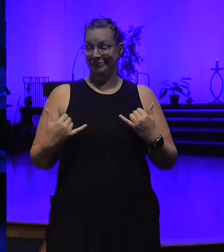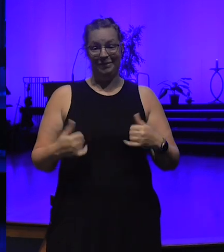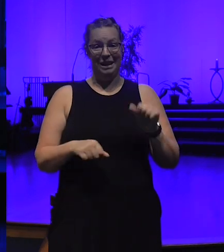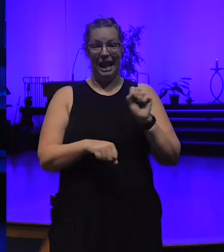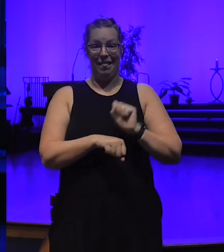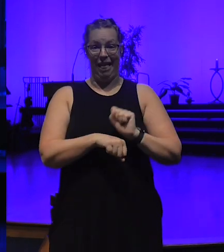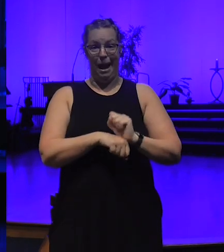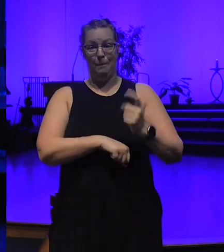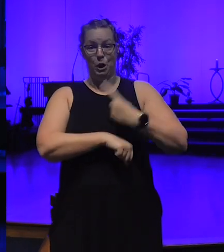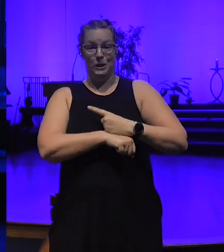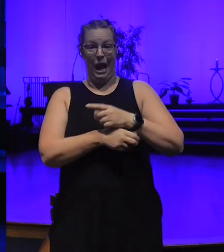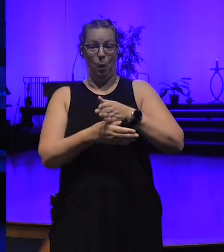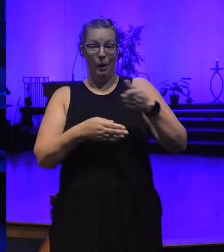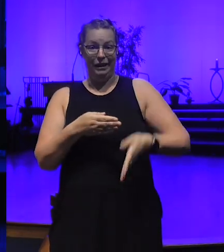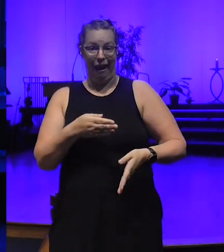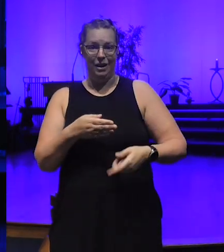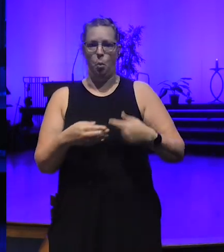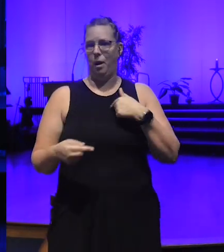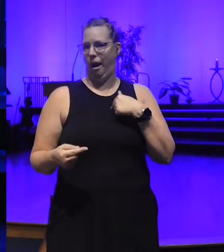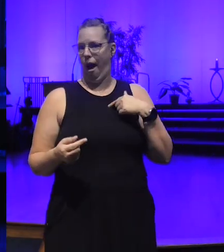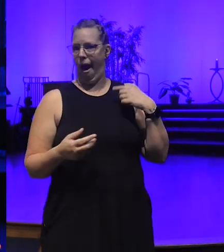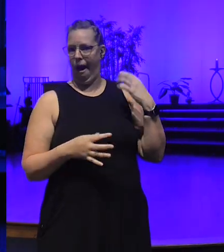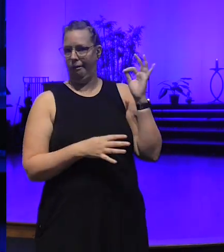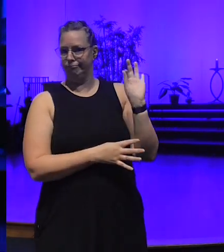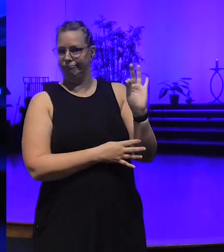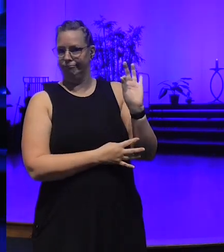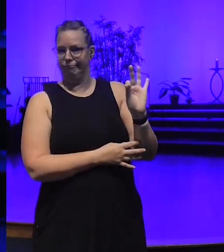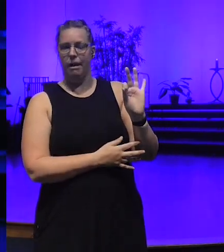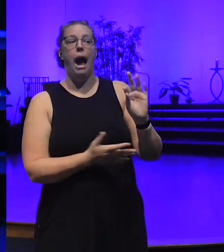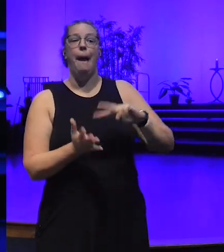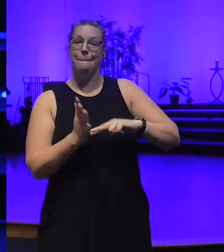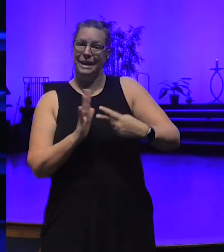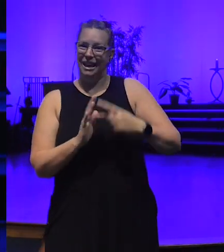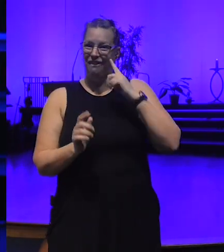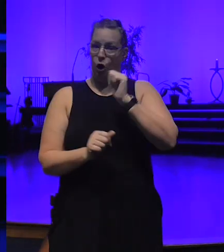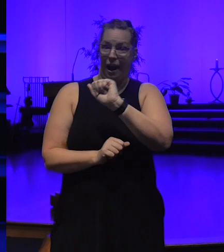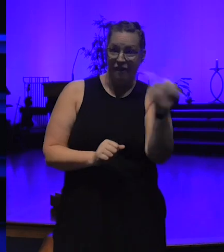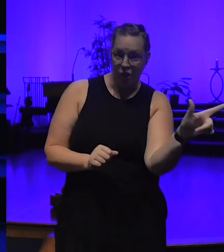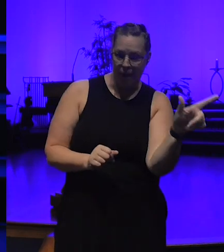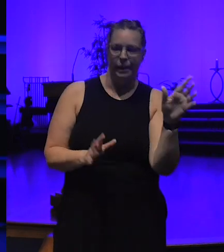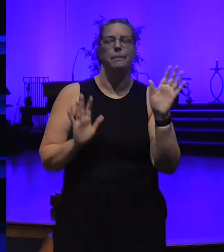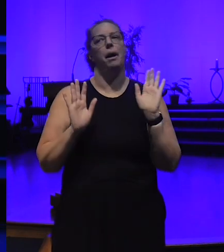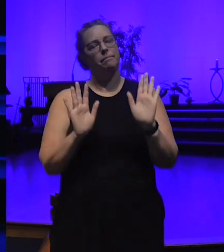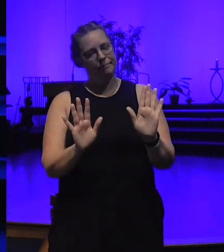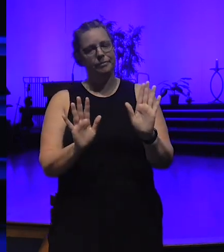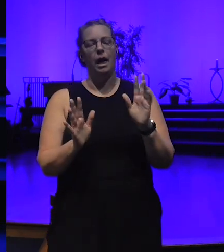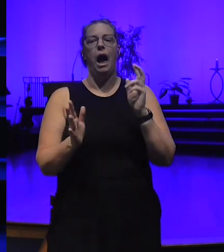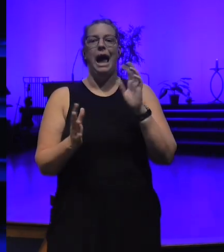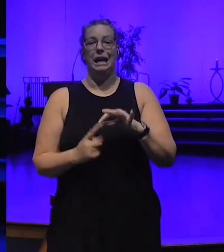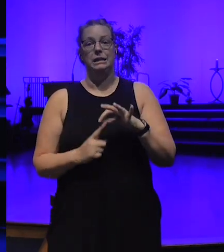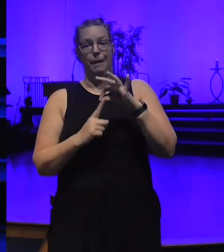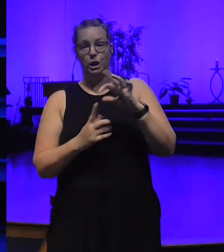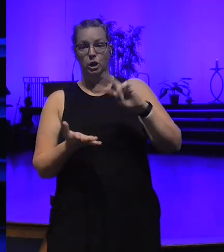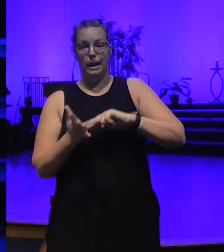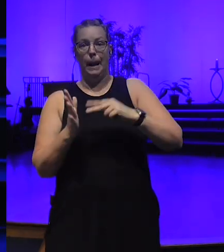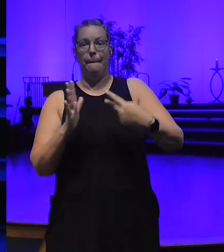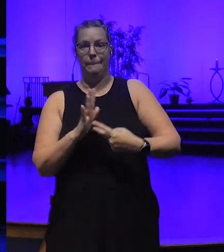a sermon on Labor Day I I mean it for everybody but I especially mean it uh for the hardworking